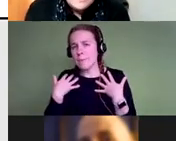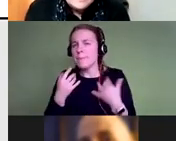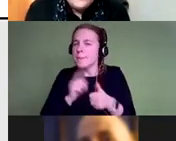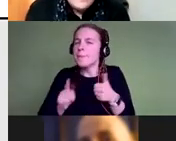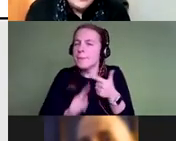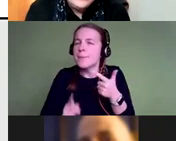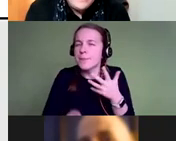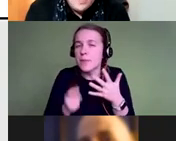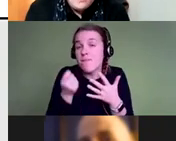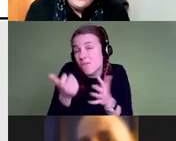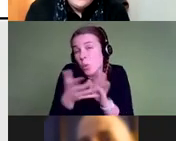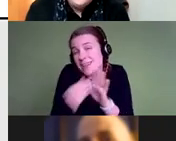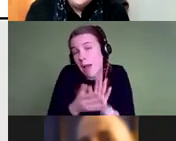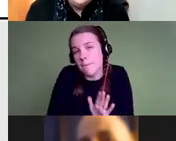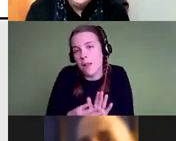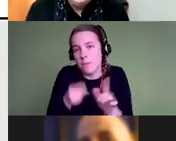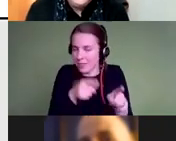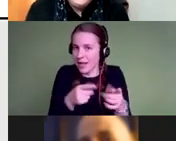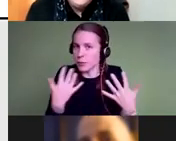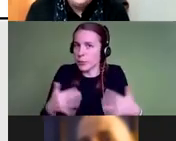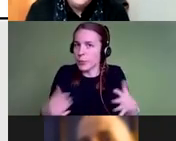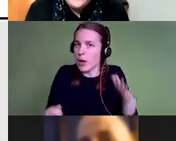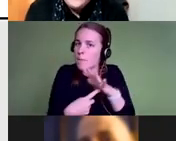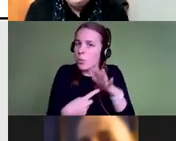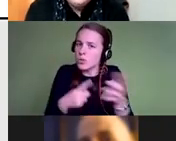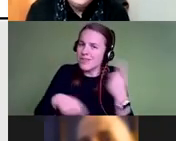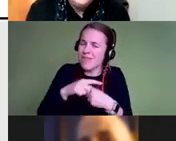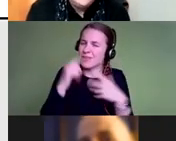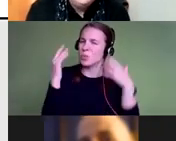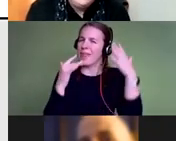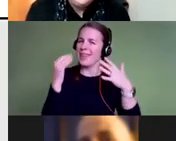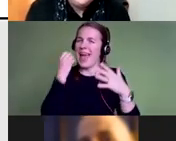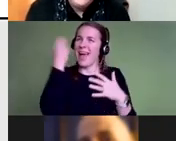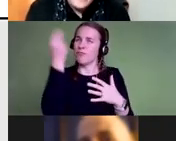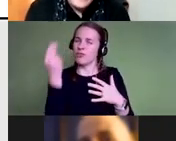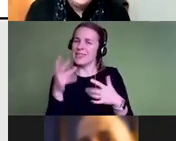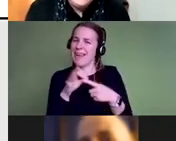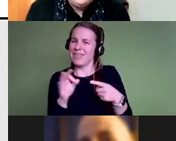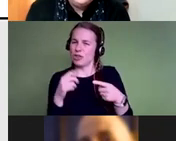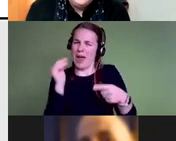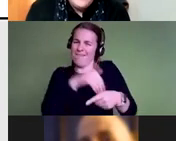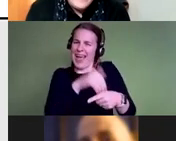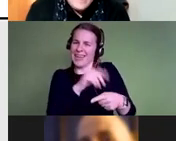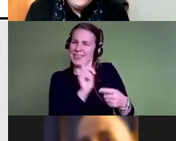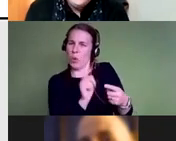or someone to support them as they walk. All the noises that can affect orientation or be overwhelming? Are there